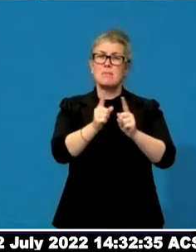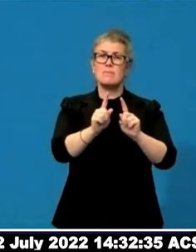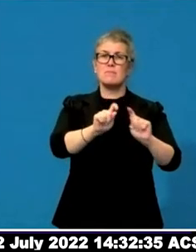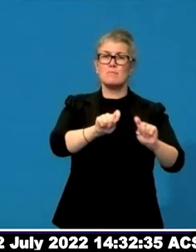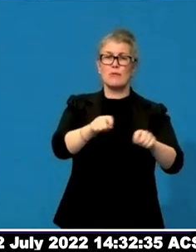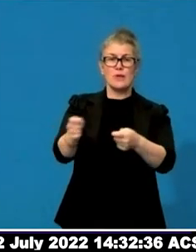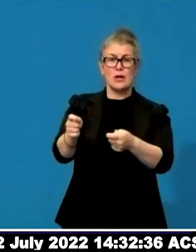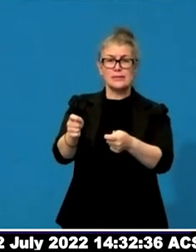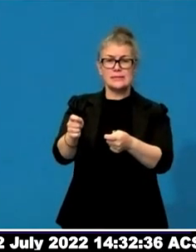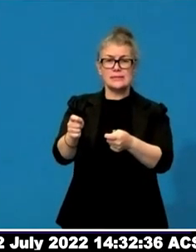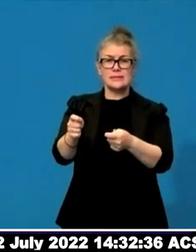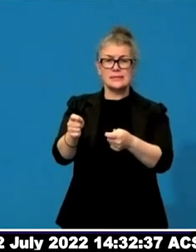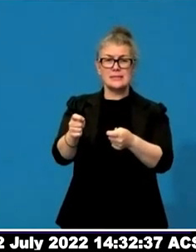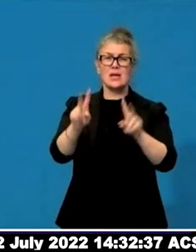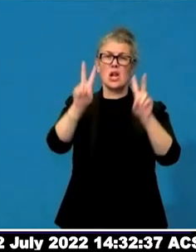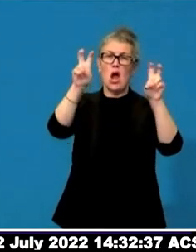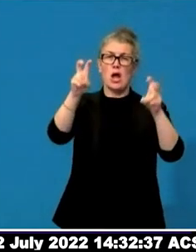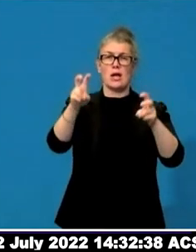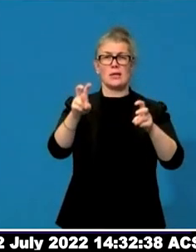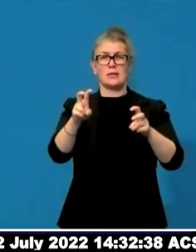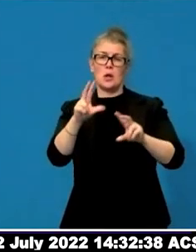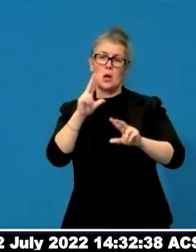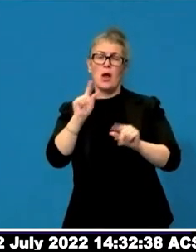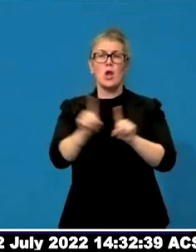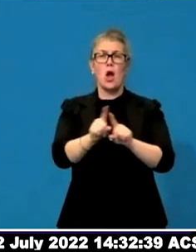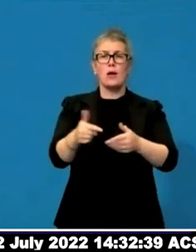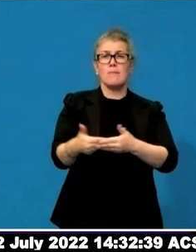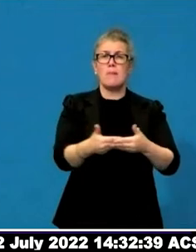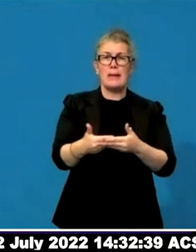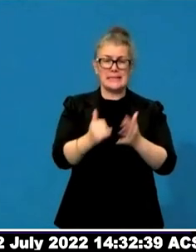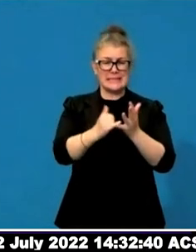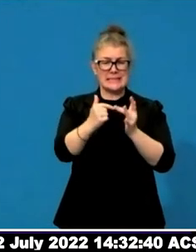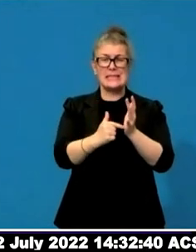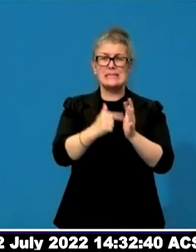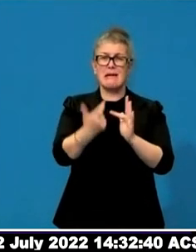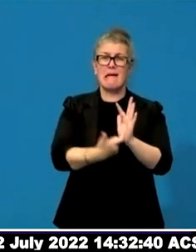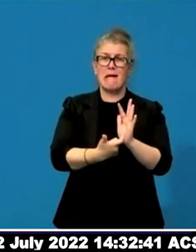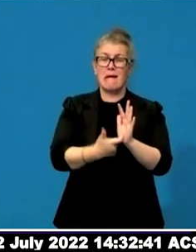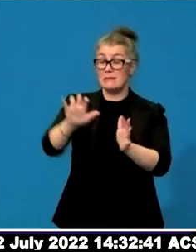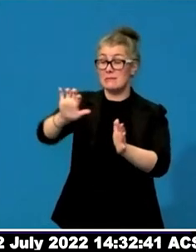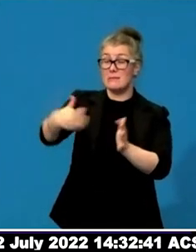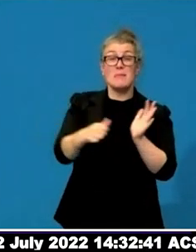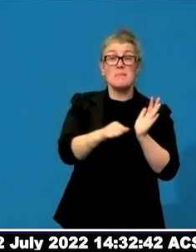glorified babysitters, literally taking the money and not really offering anything substantial to the individual.